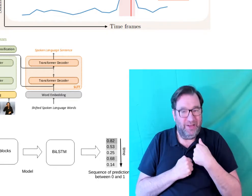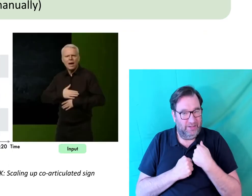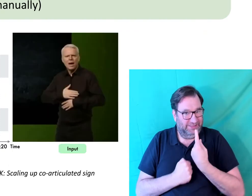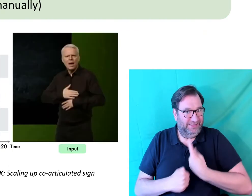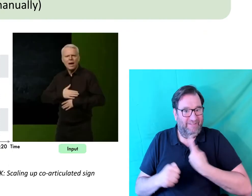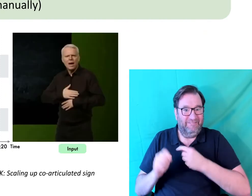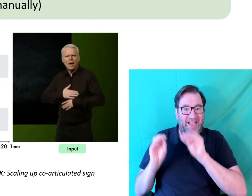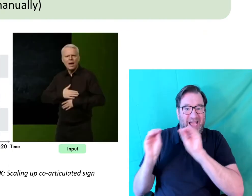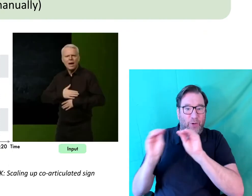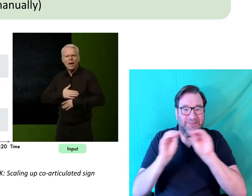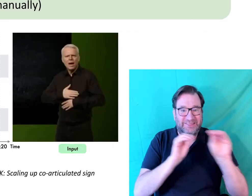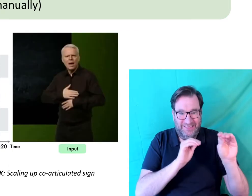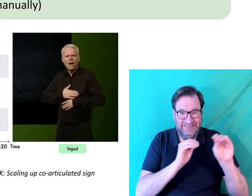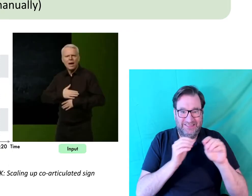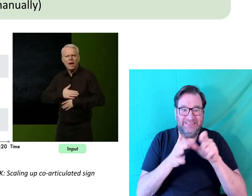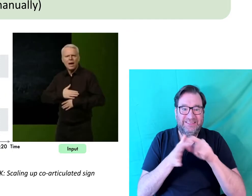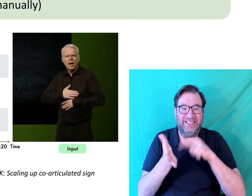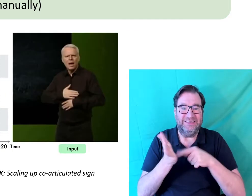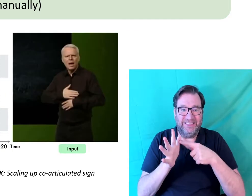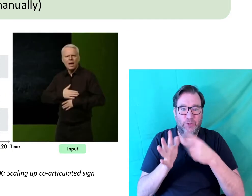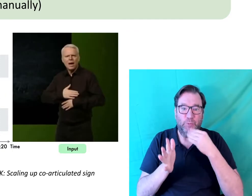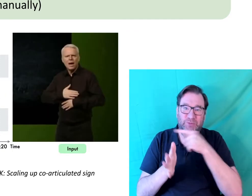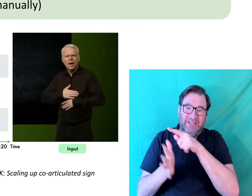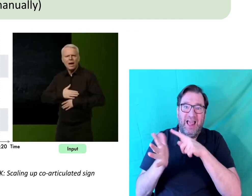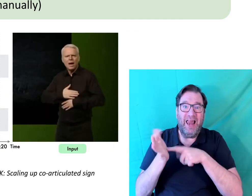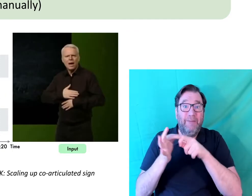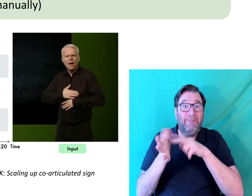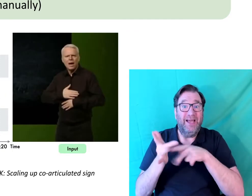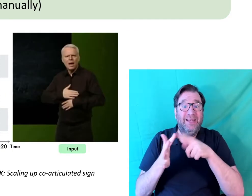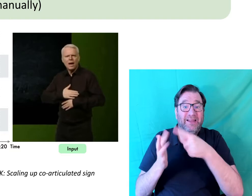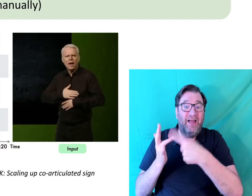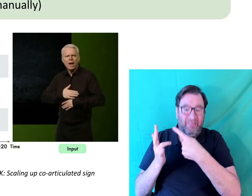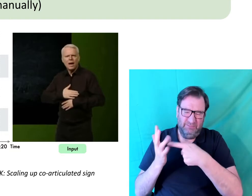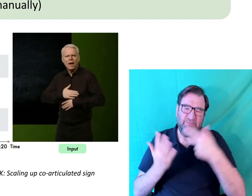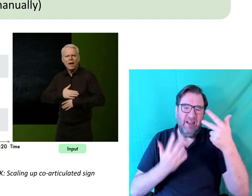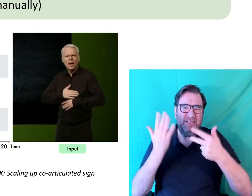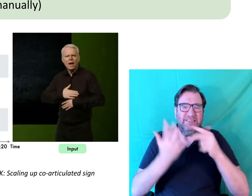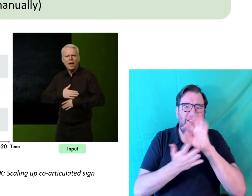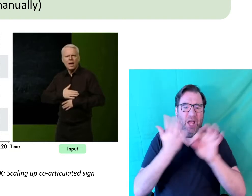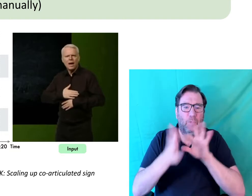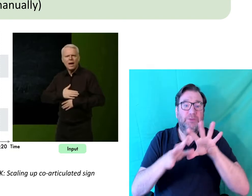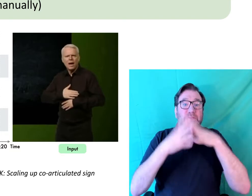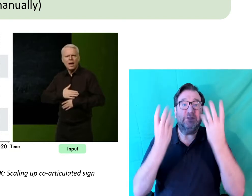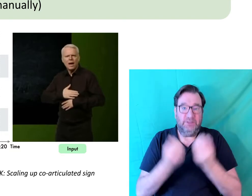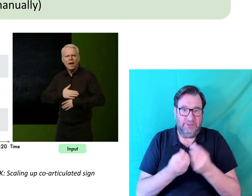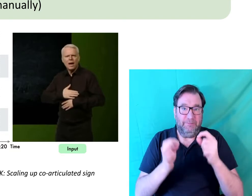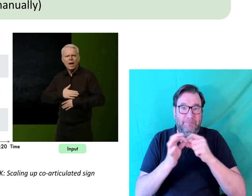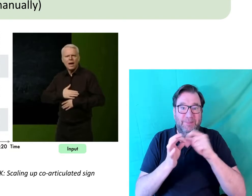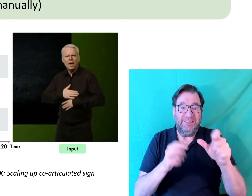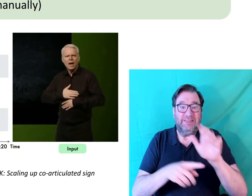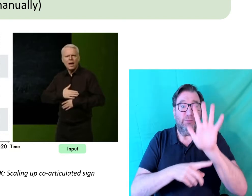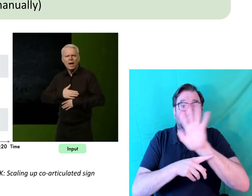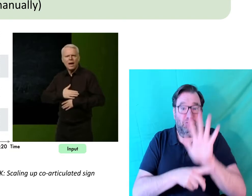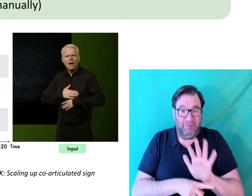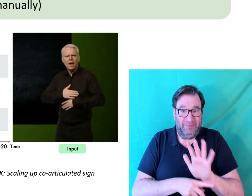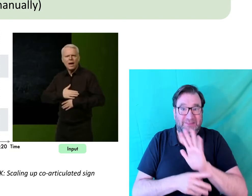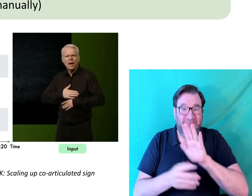We manually annotate a subset of the data used in Albanie et al. of around 18 hours of BBC programmes with sign language interpretation.